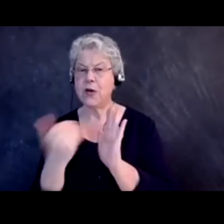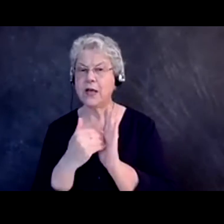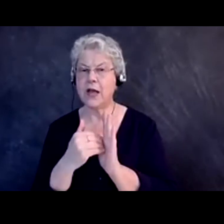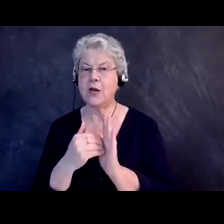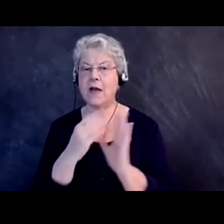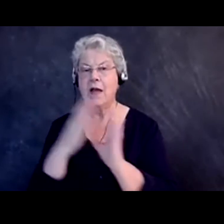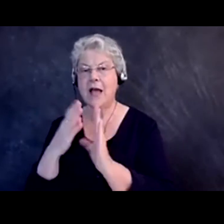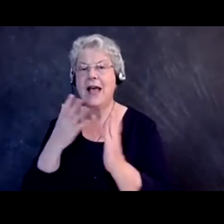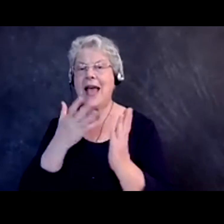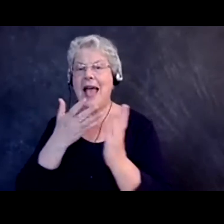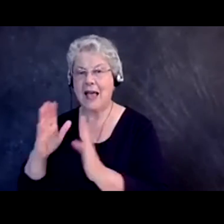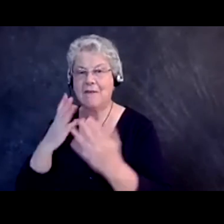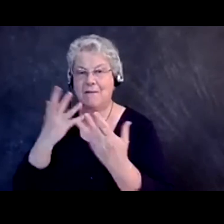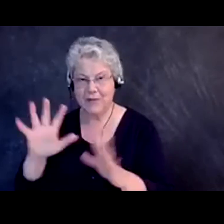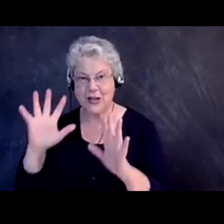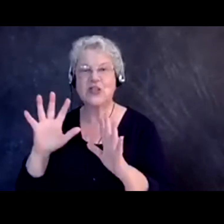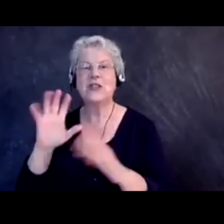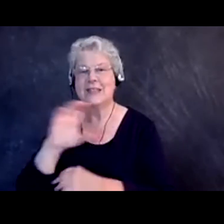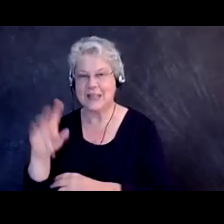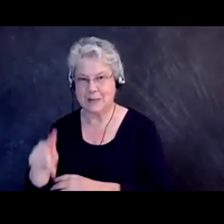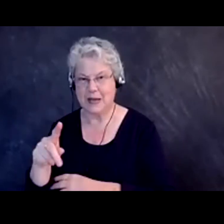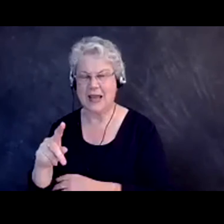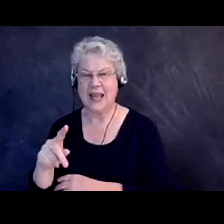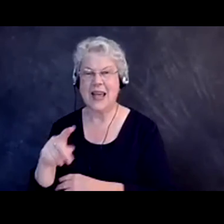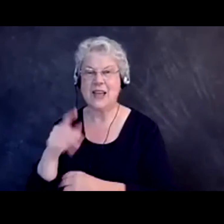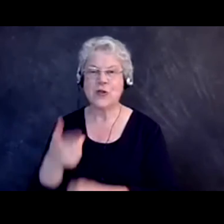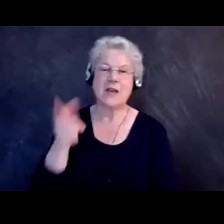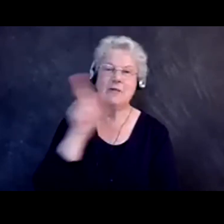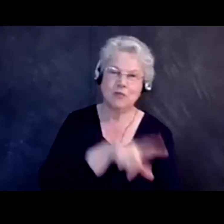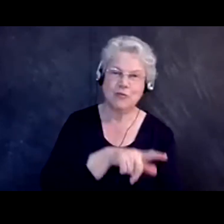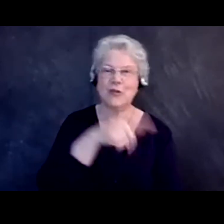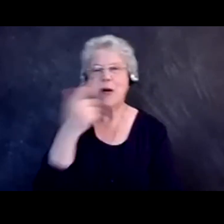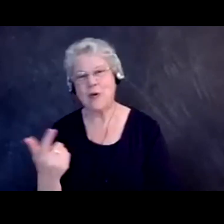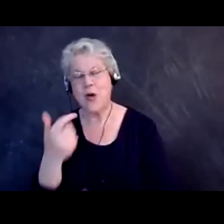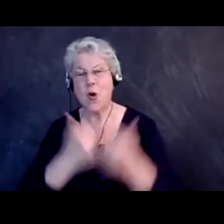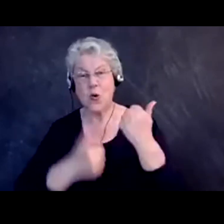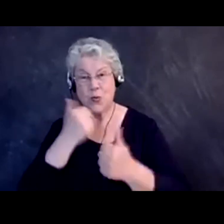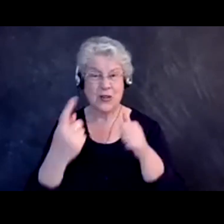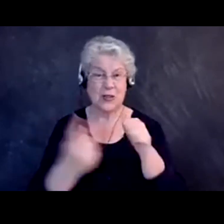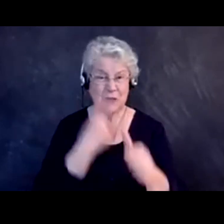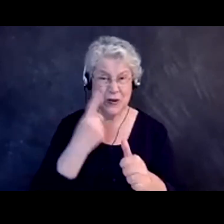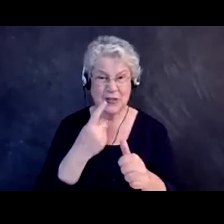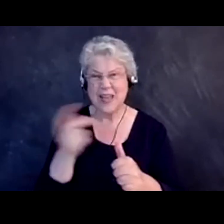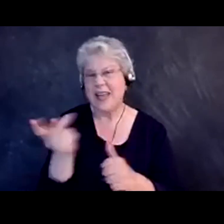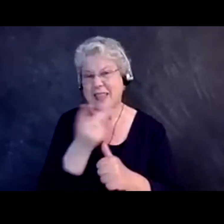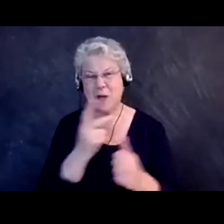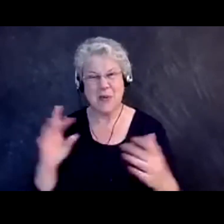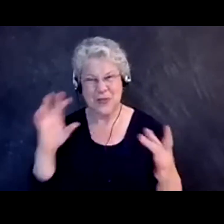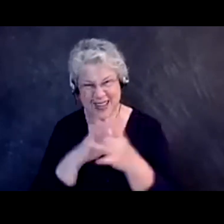But yeah, it's kind of like a back and forth, right? Like one needs the other. But for sure,